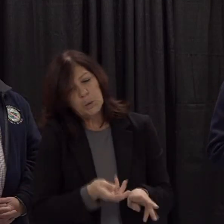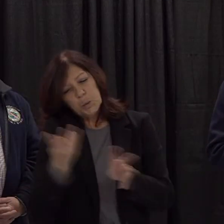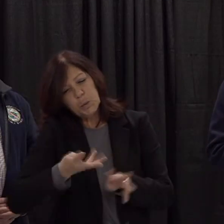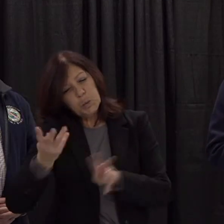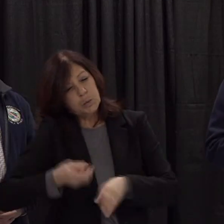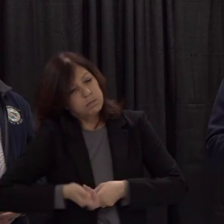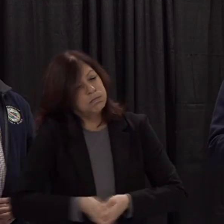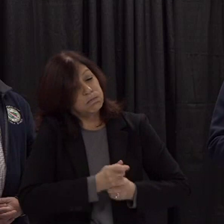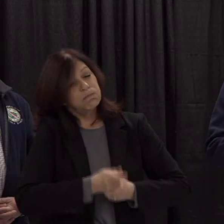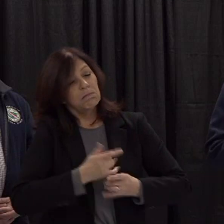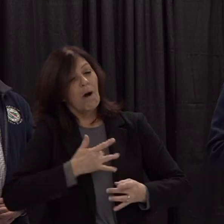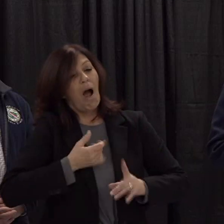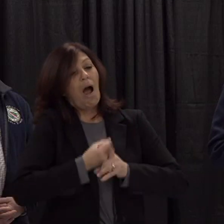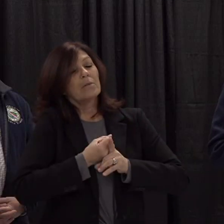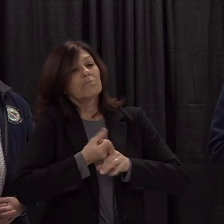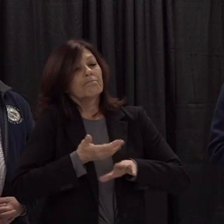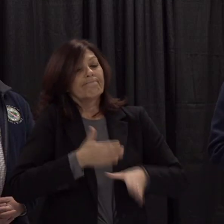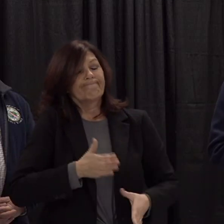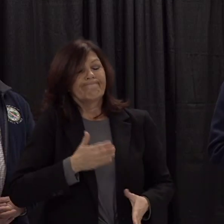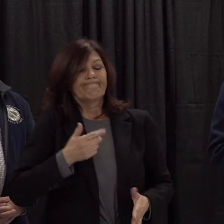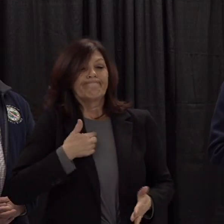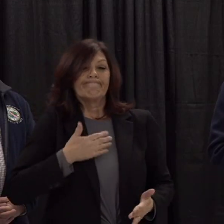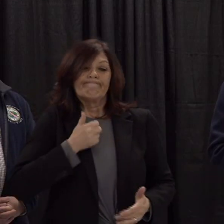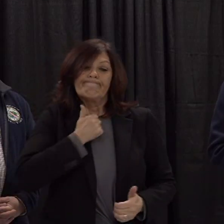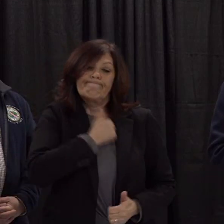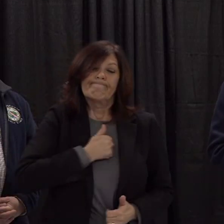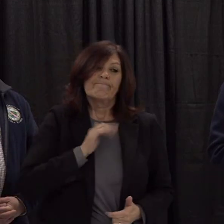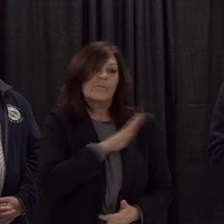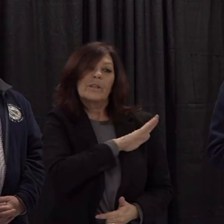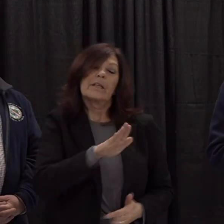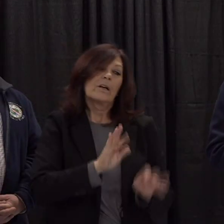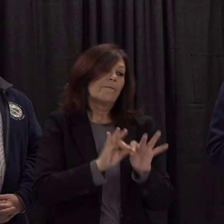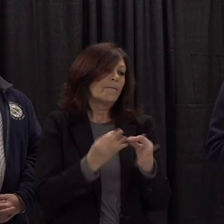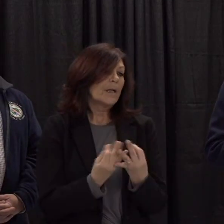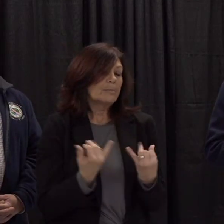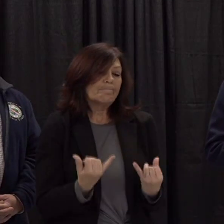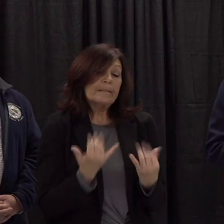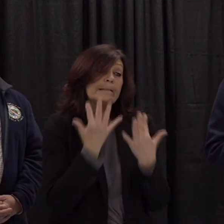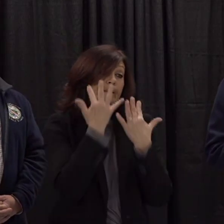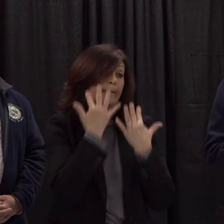And I do want to offer my deepest condolences to their families at this very sad time.